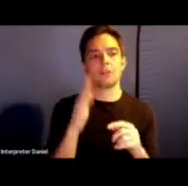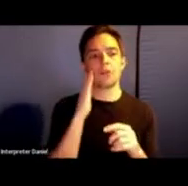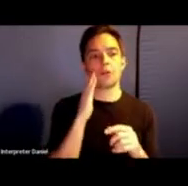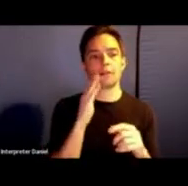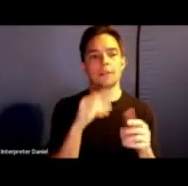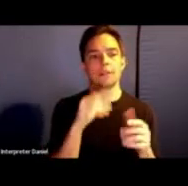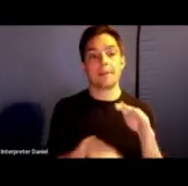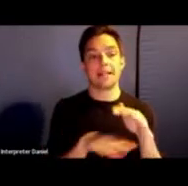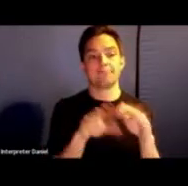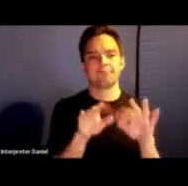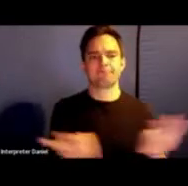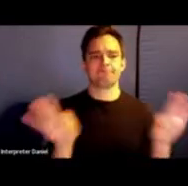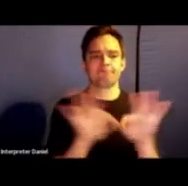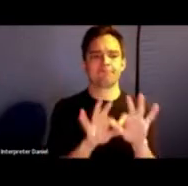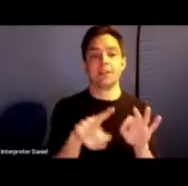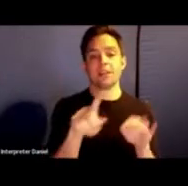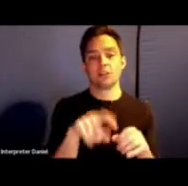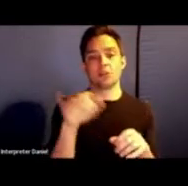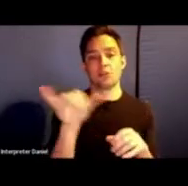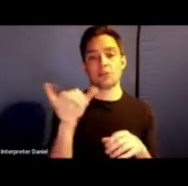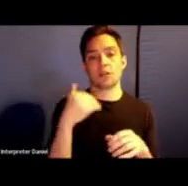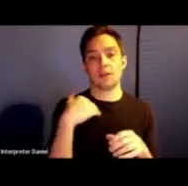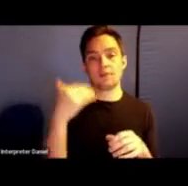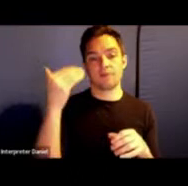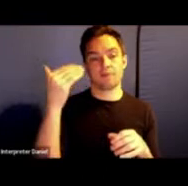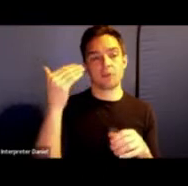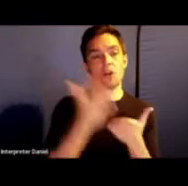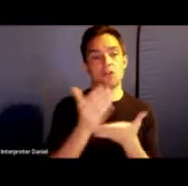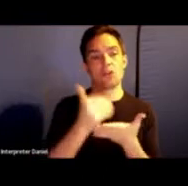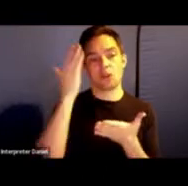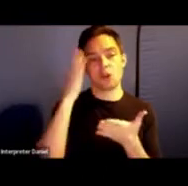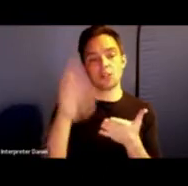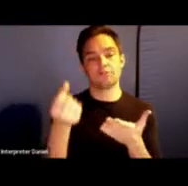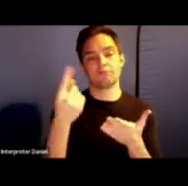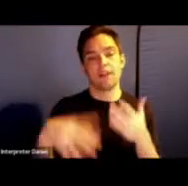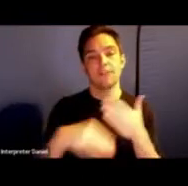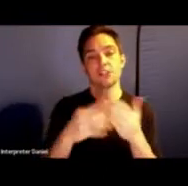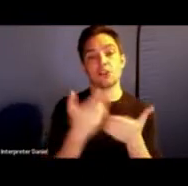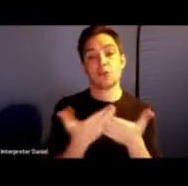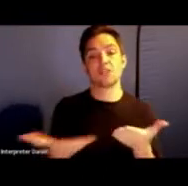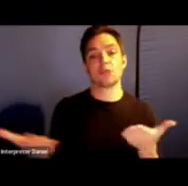important. They should also have a thorough knowledge and understanding of additional resources that are available to